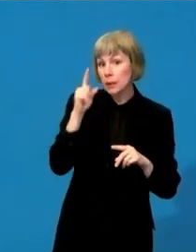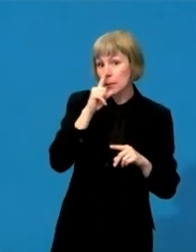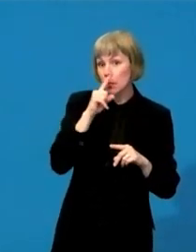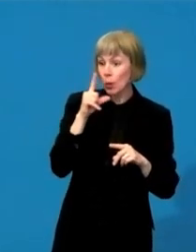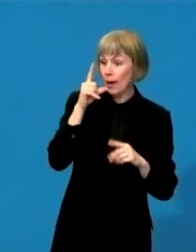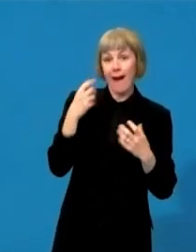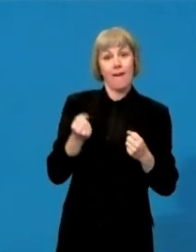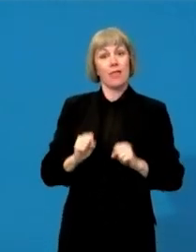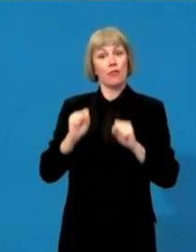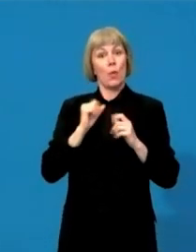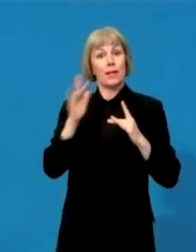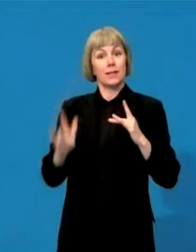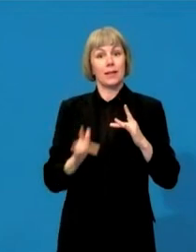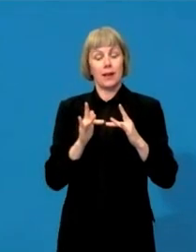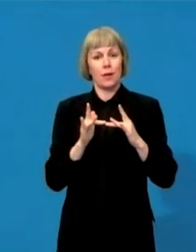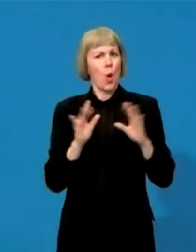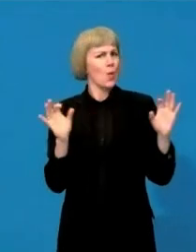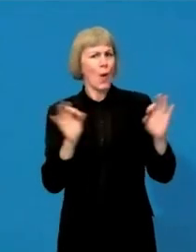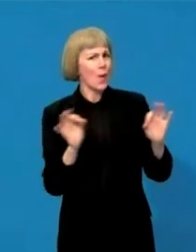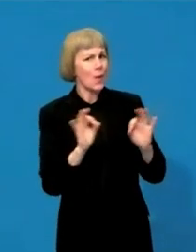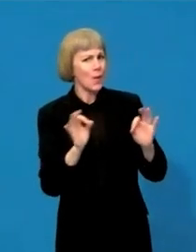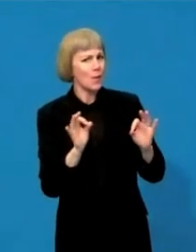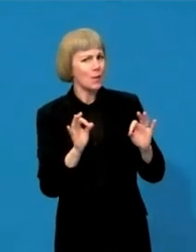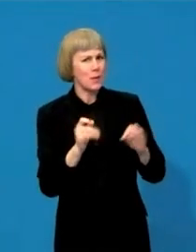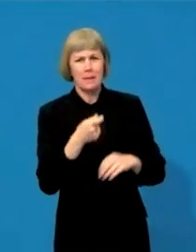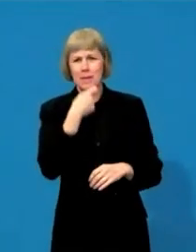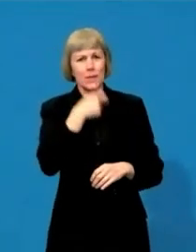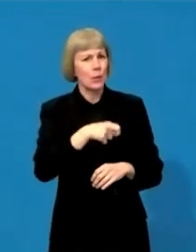for example? JAZSIKAH: No, not a lot of people. Not a lot of people do.